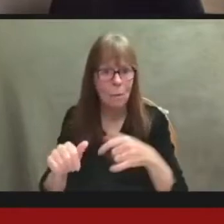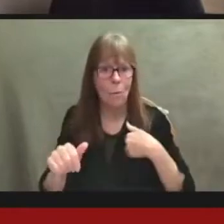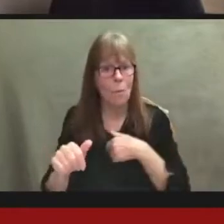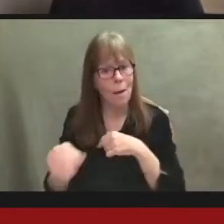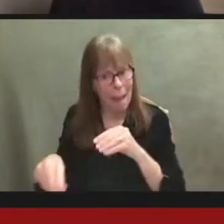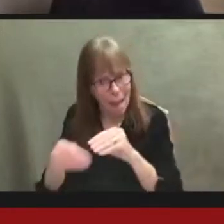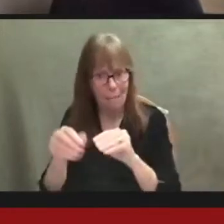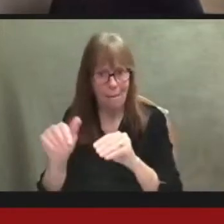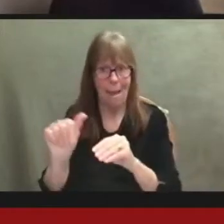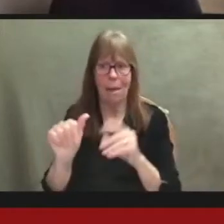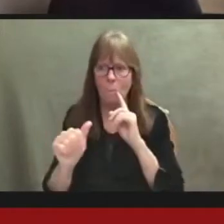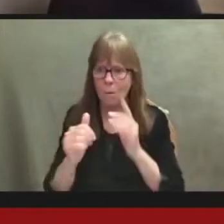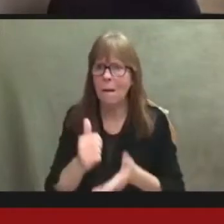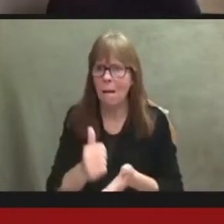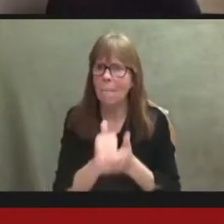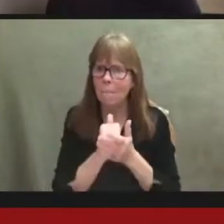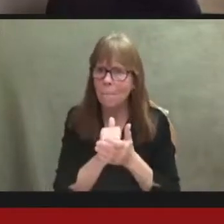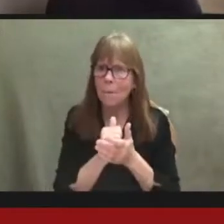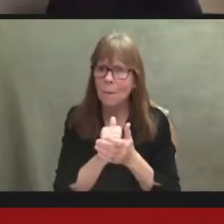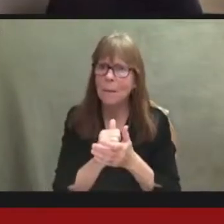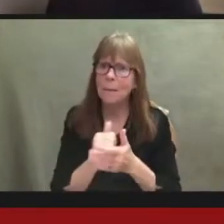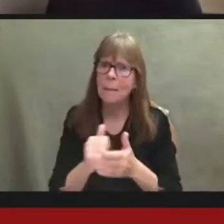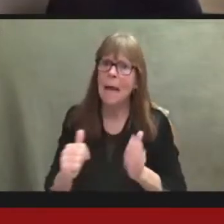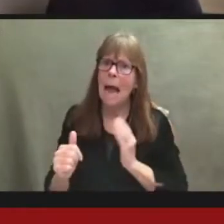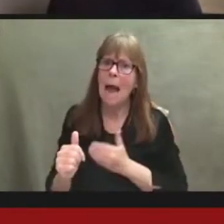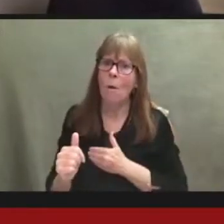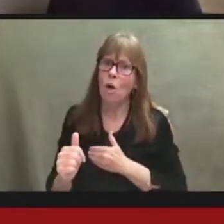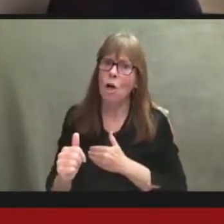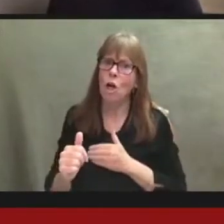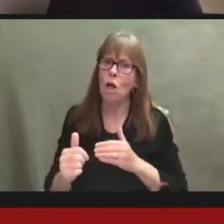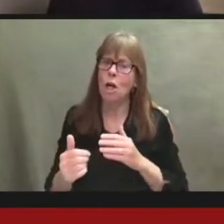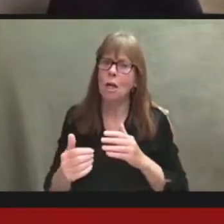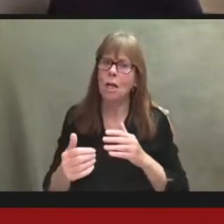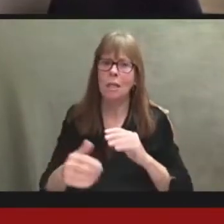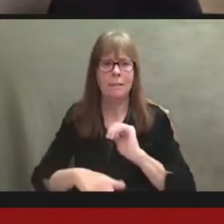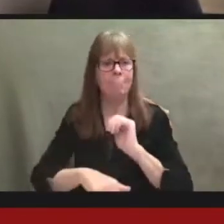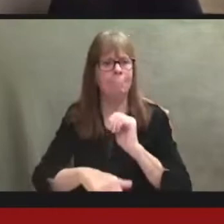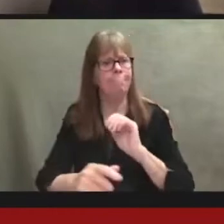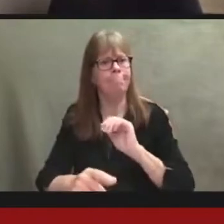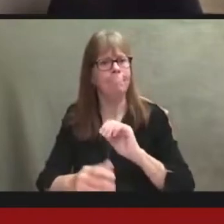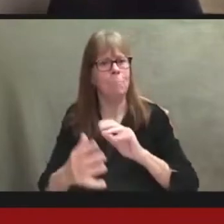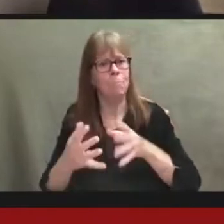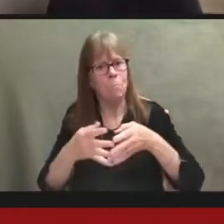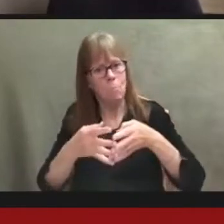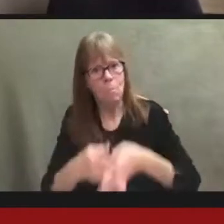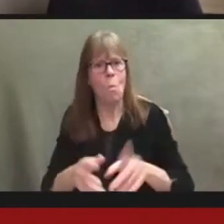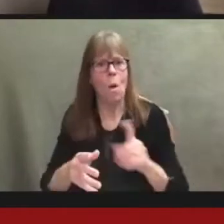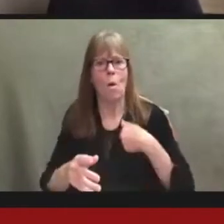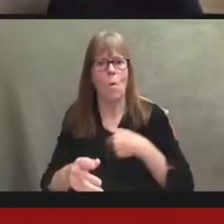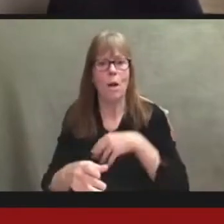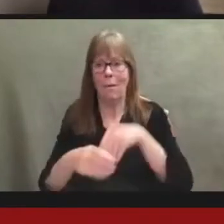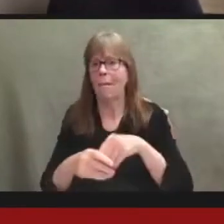know, solidify our place in these efforts. Thank you.